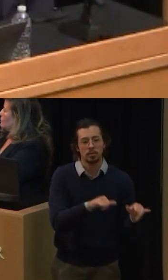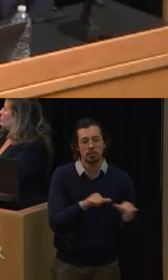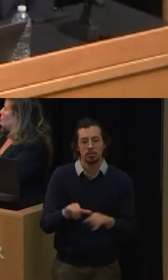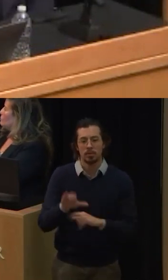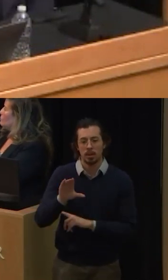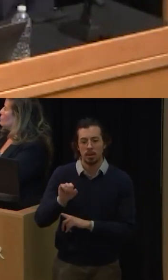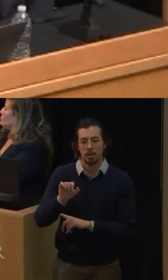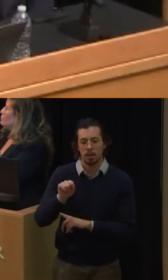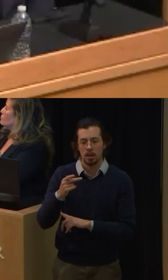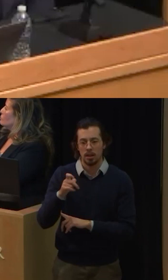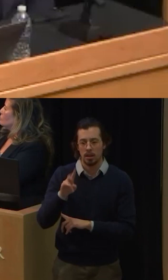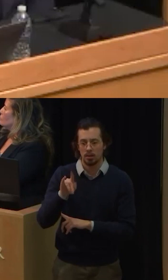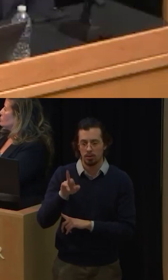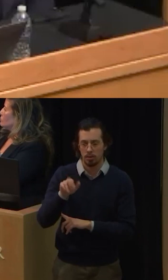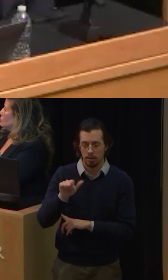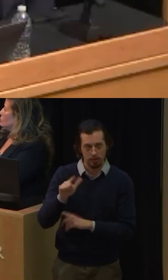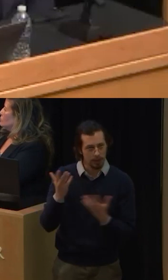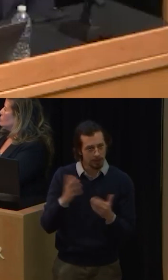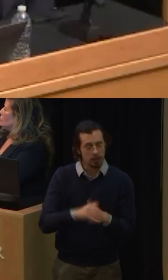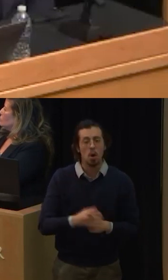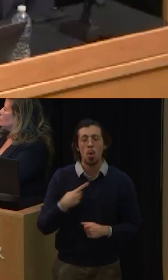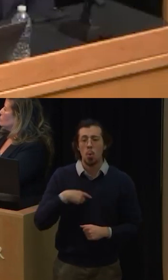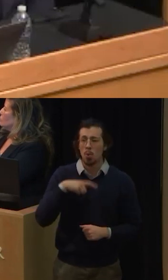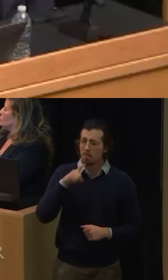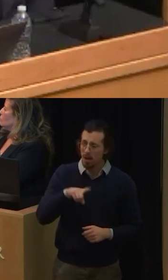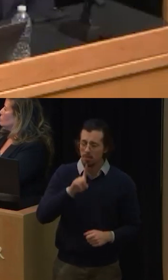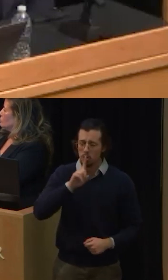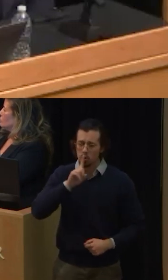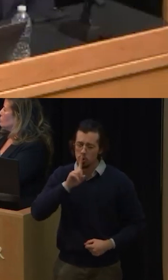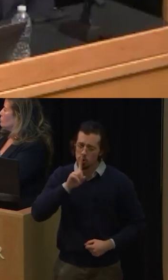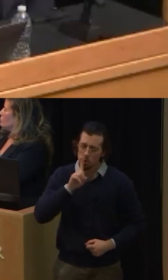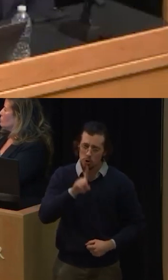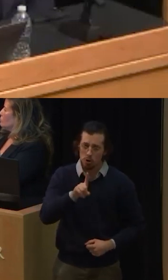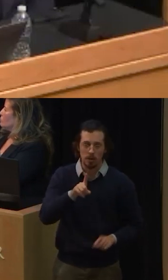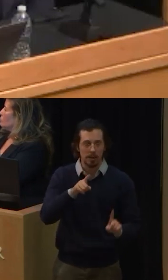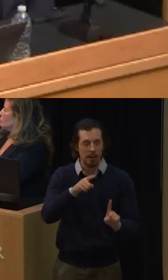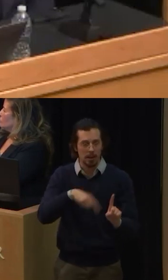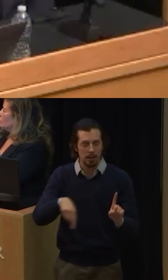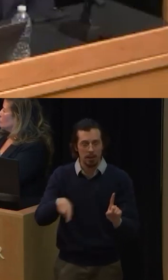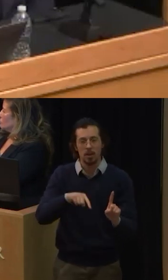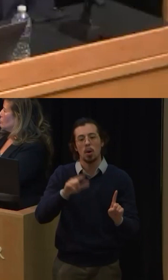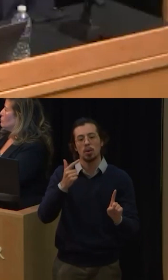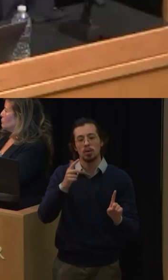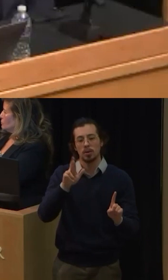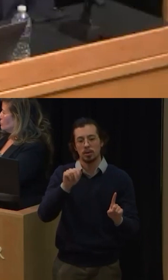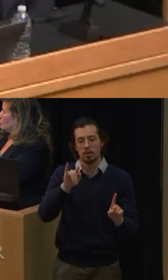We need to be able to be sure that we are moving those blocks of granite every single day,